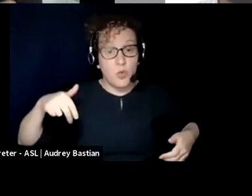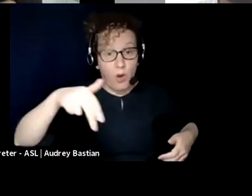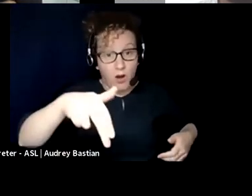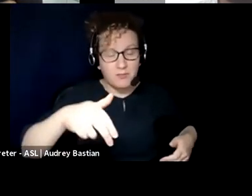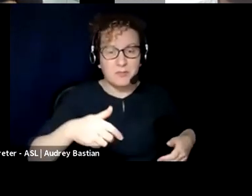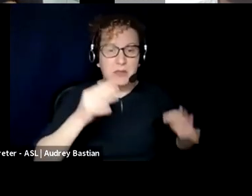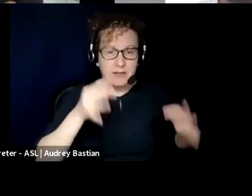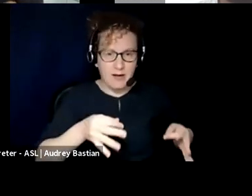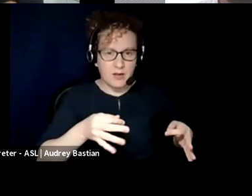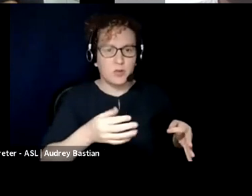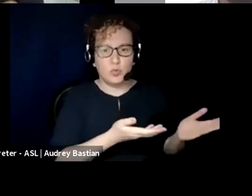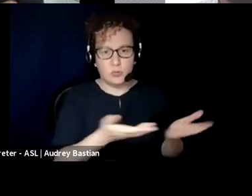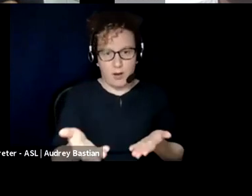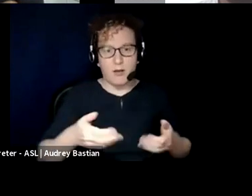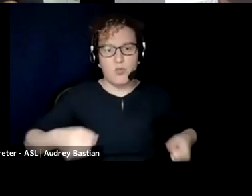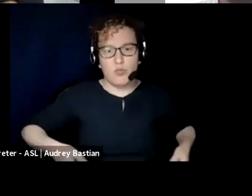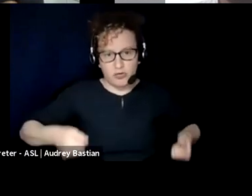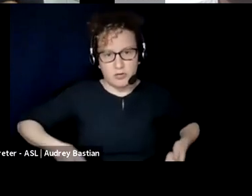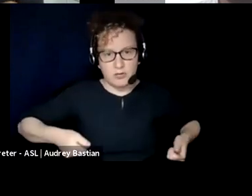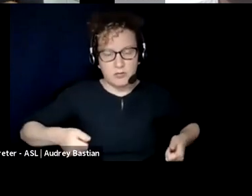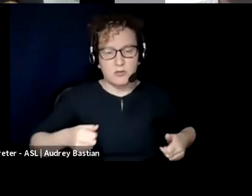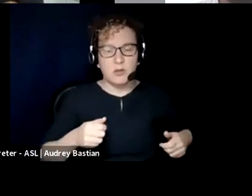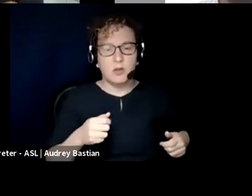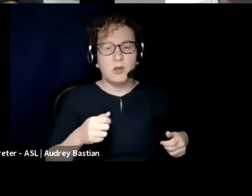my crutches . So that I could go to the second level of